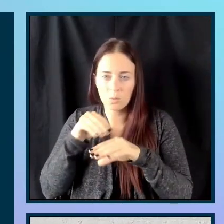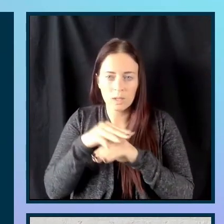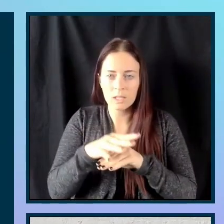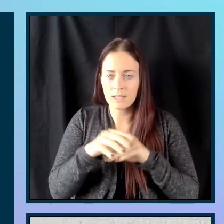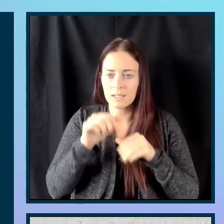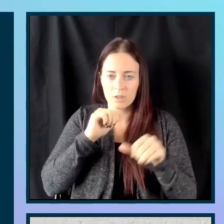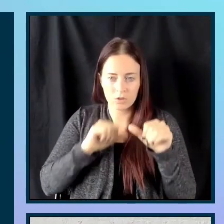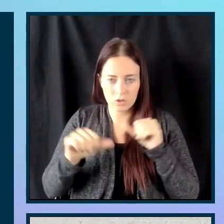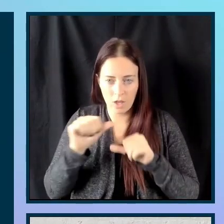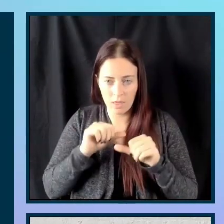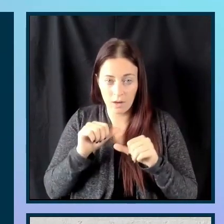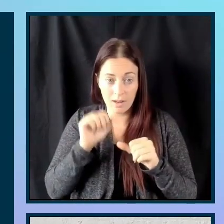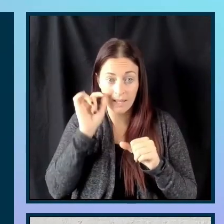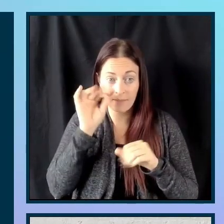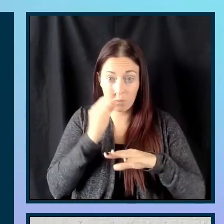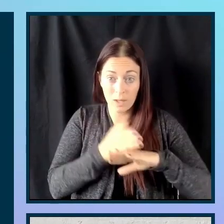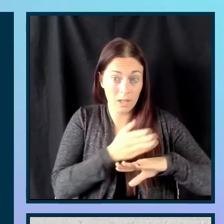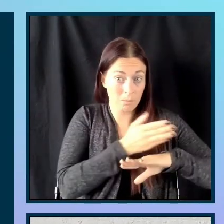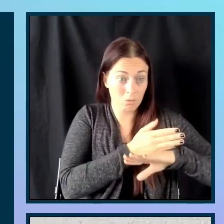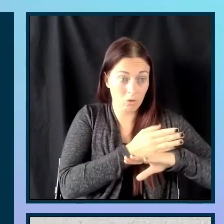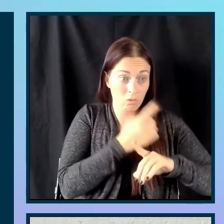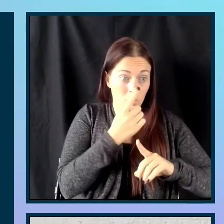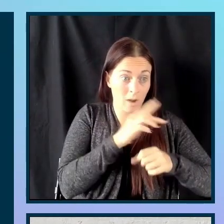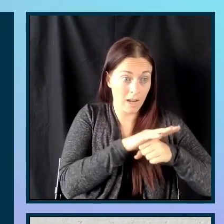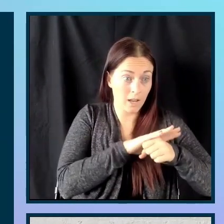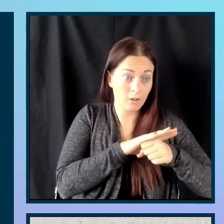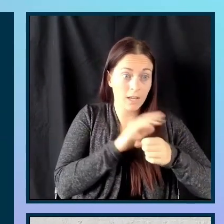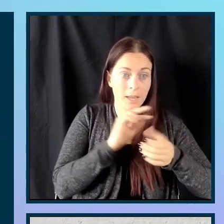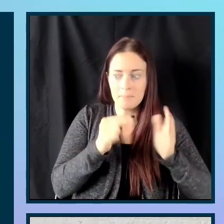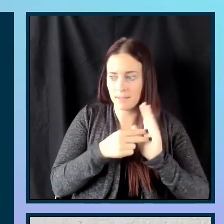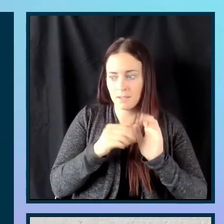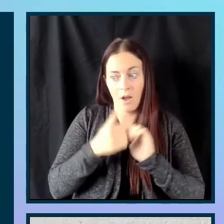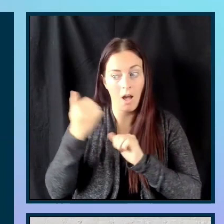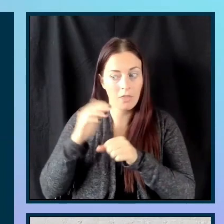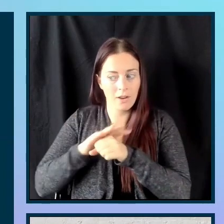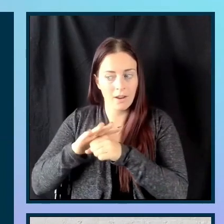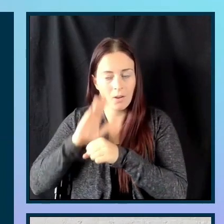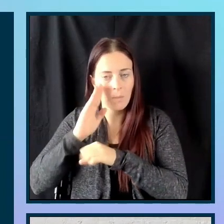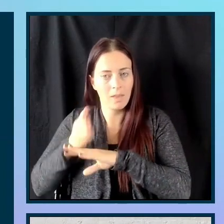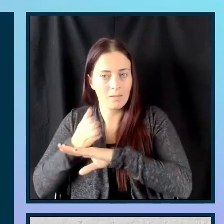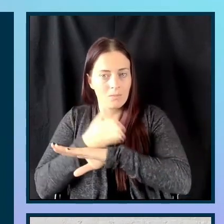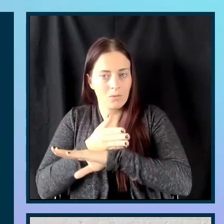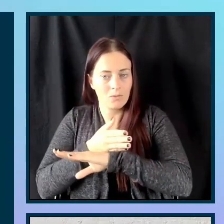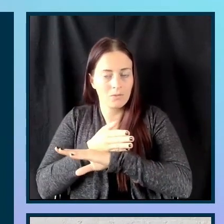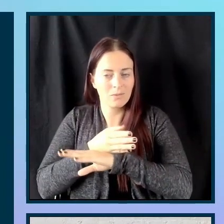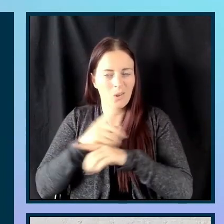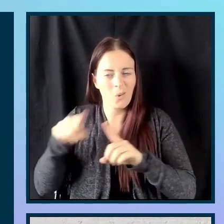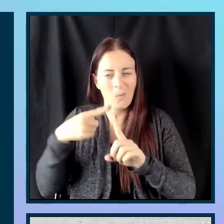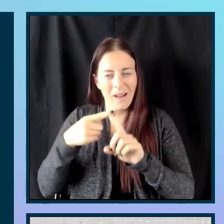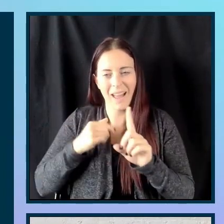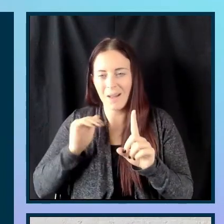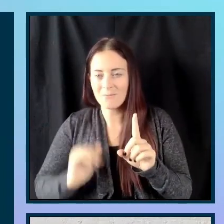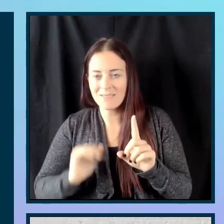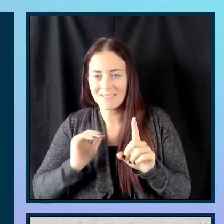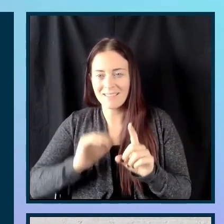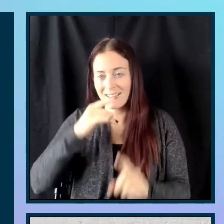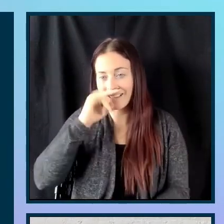it leads to us leveling up in another. As a kid, I really enjoyed the game of life.